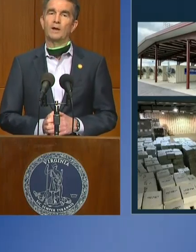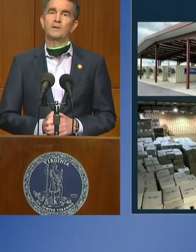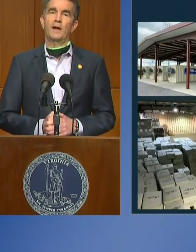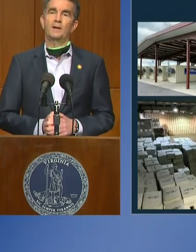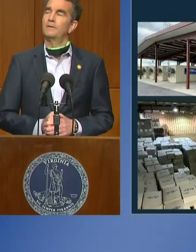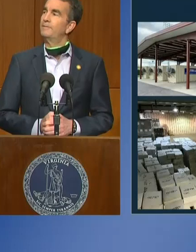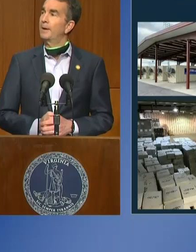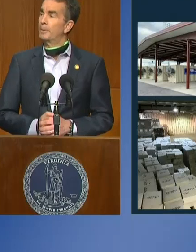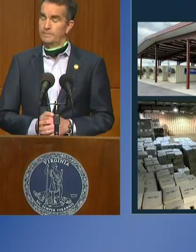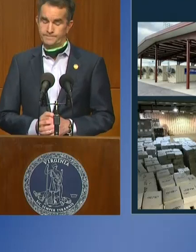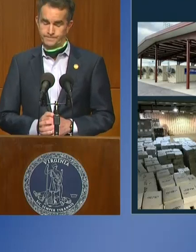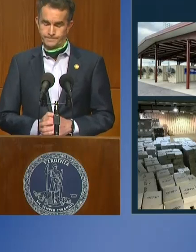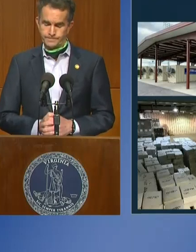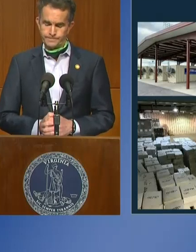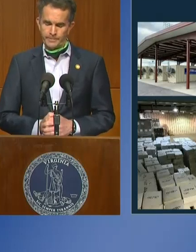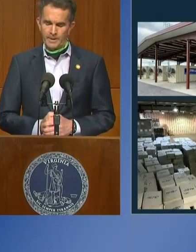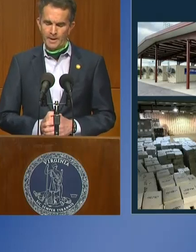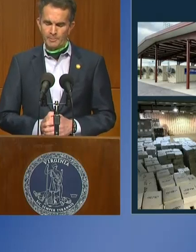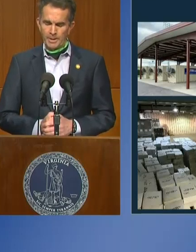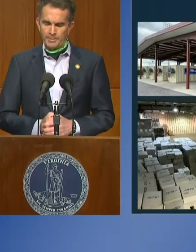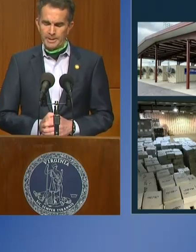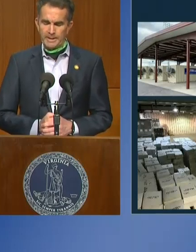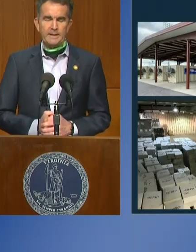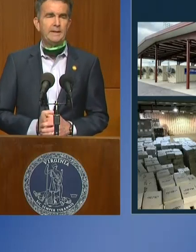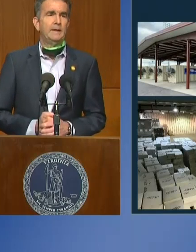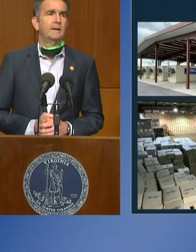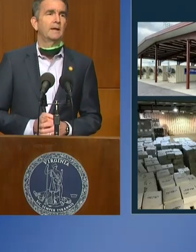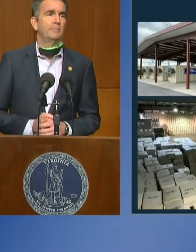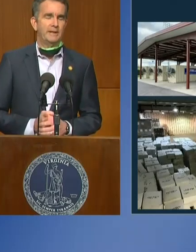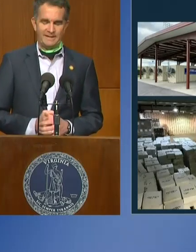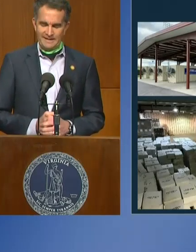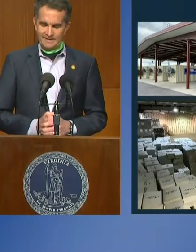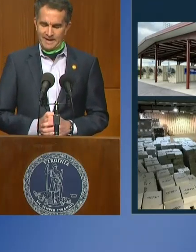UP TO EIGHTY THOUSAND MASKS PER